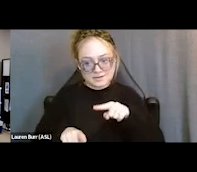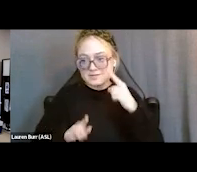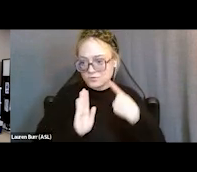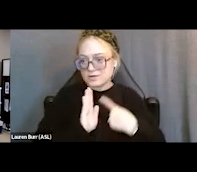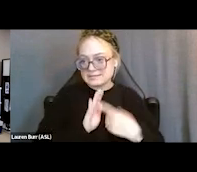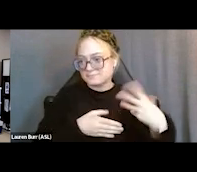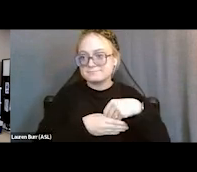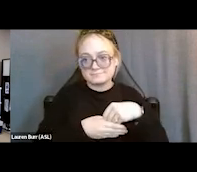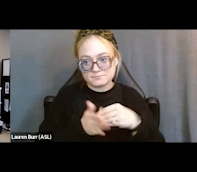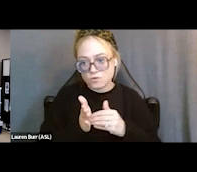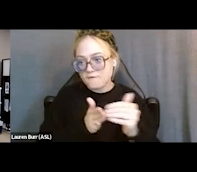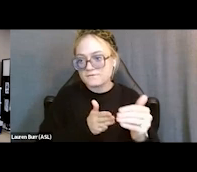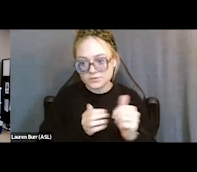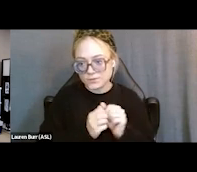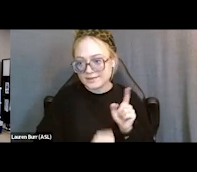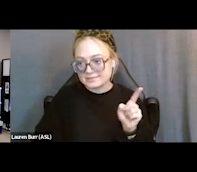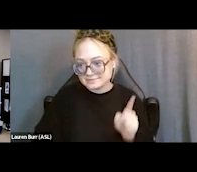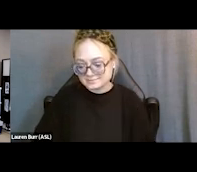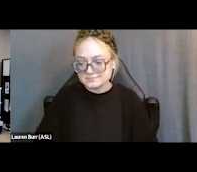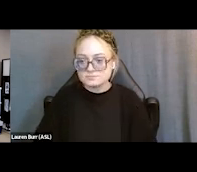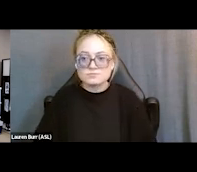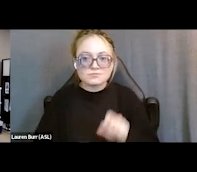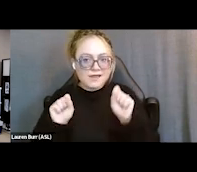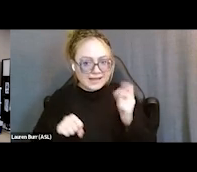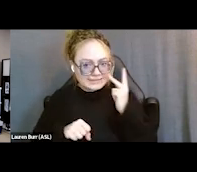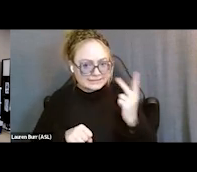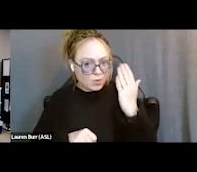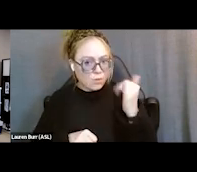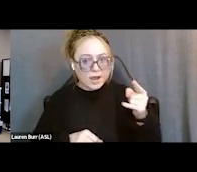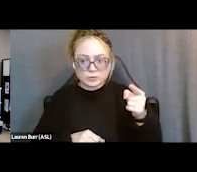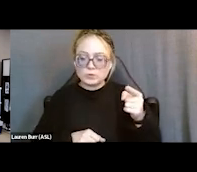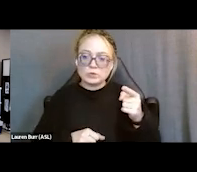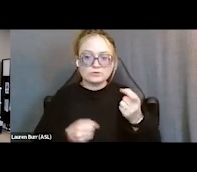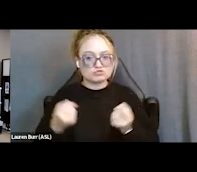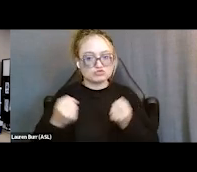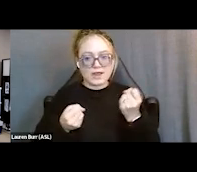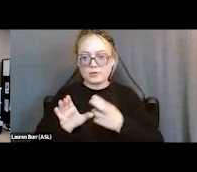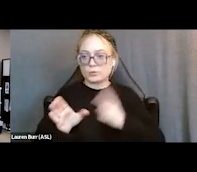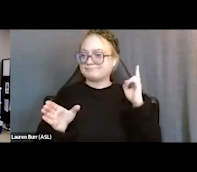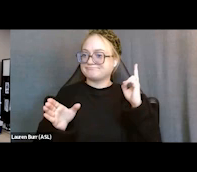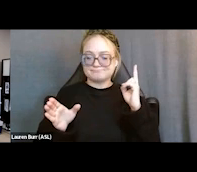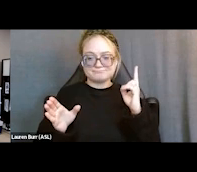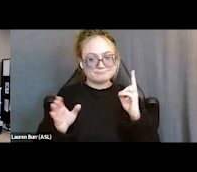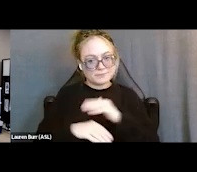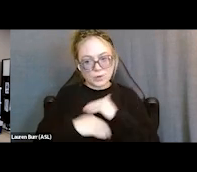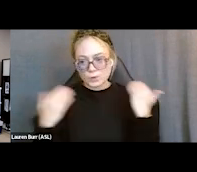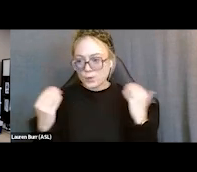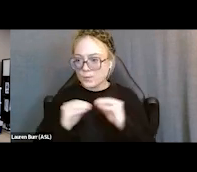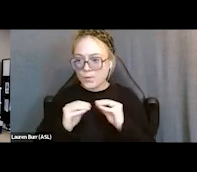Like I can see why you stopped driving since you were in a terrible accident or I can see why you don't like to go out at night, right?